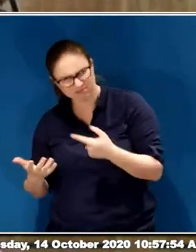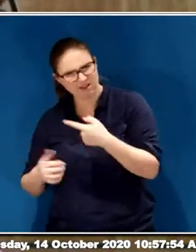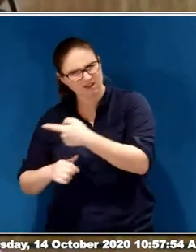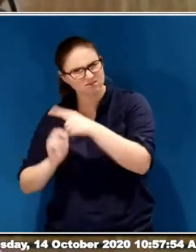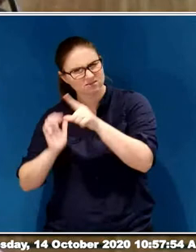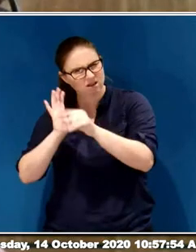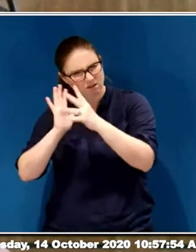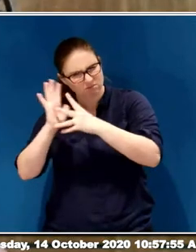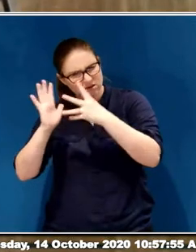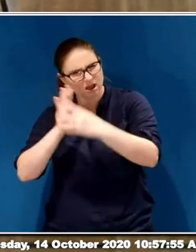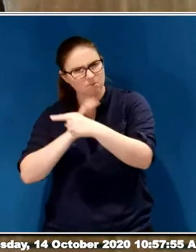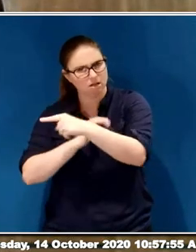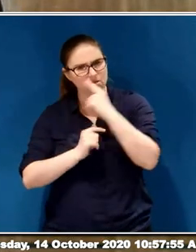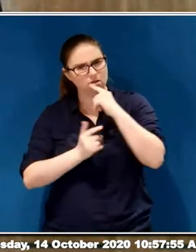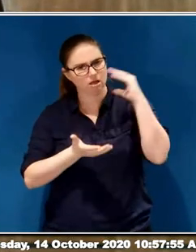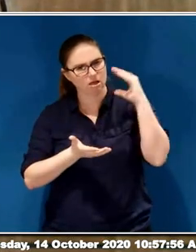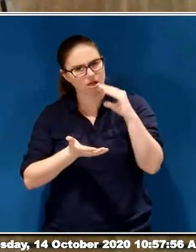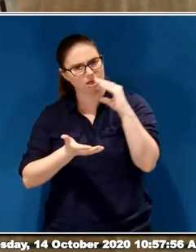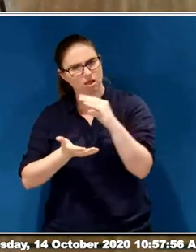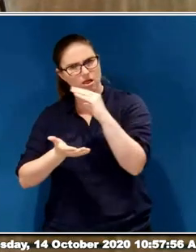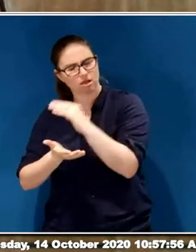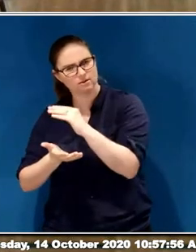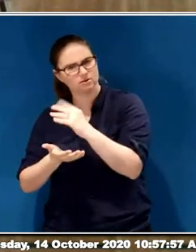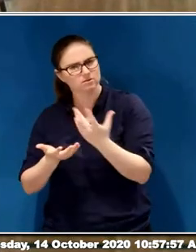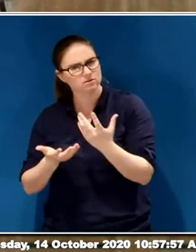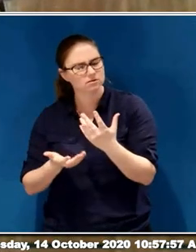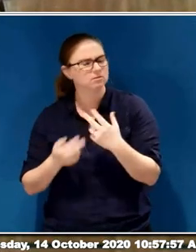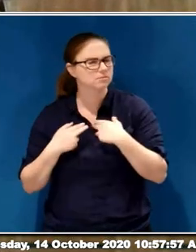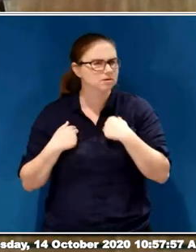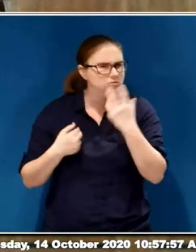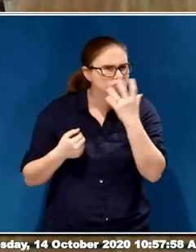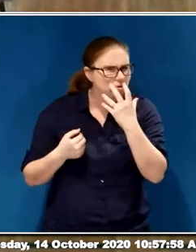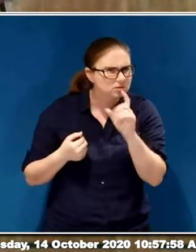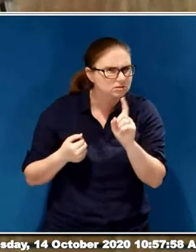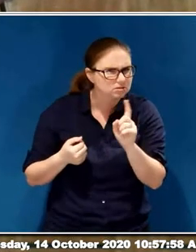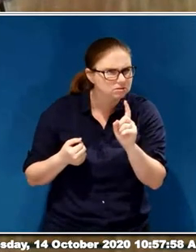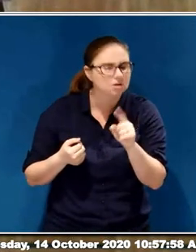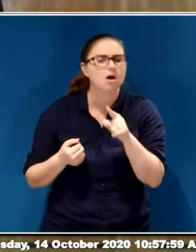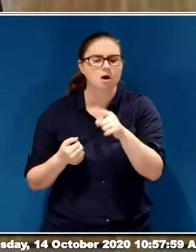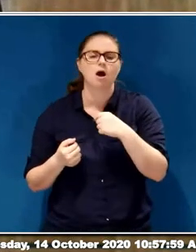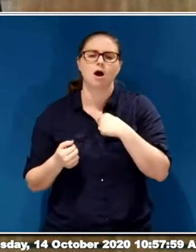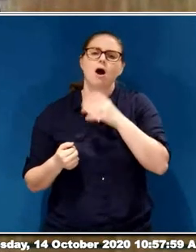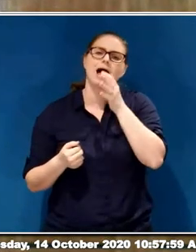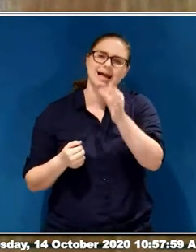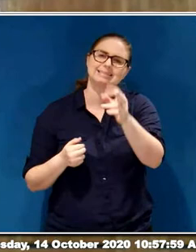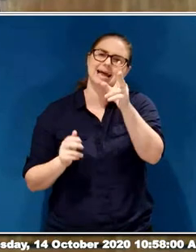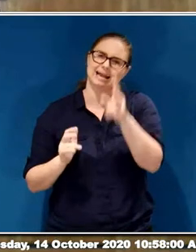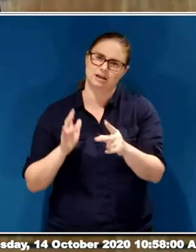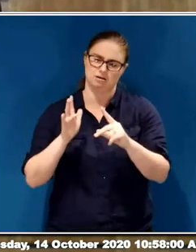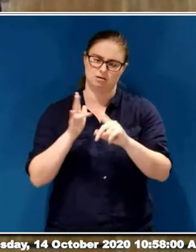Sorry, I asked again in October and was told that no submission was being made,